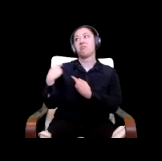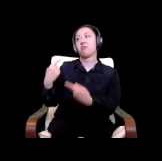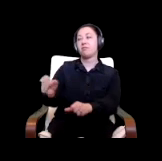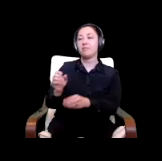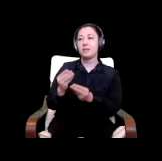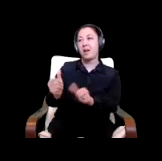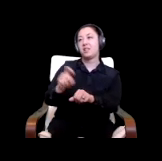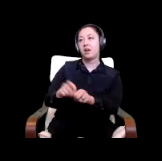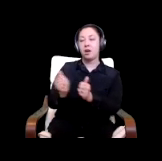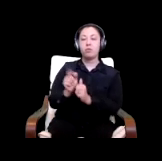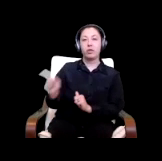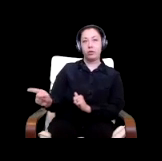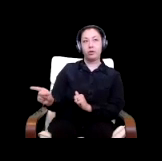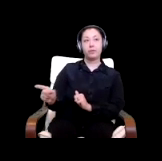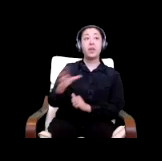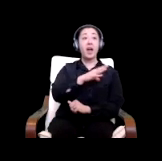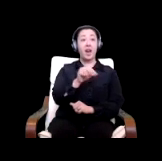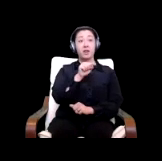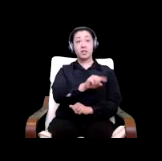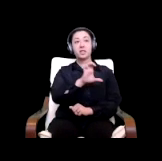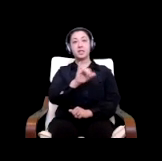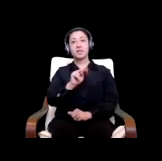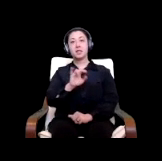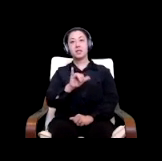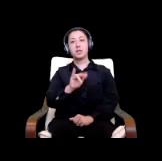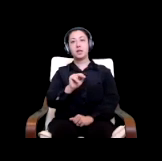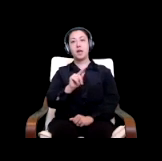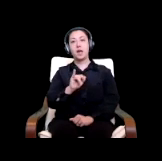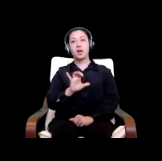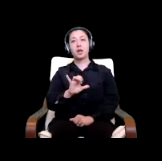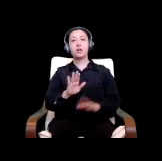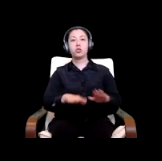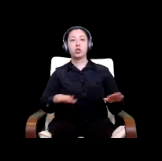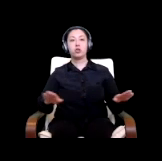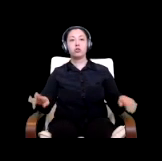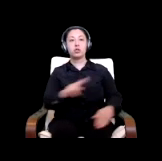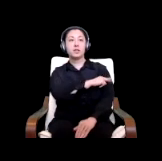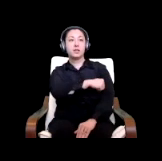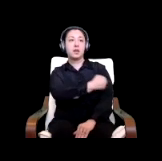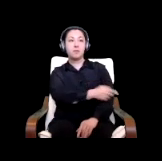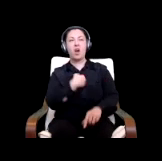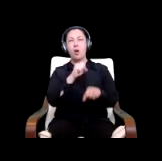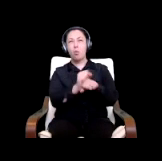At the Cincinnati Children's Hospital I worked primarily with Dr. Wiley and Dr. Chu, and